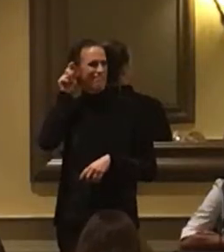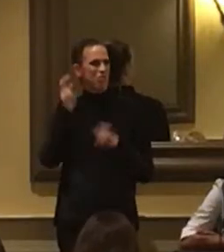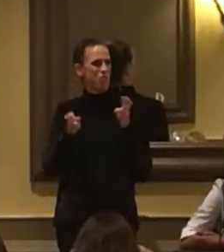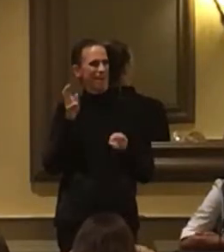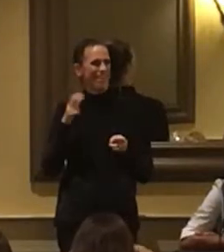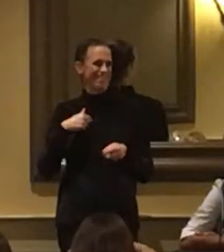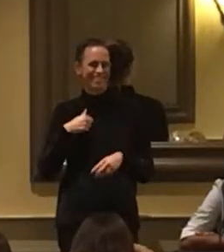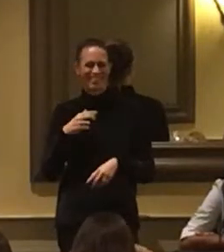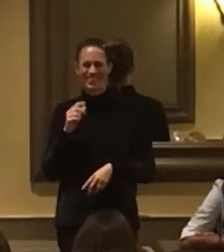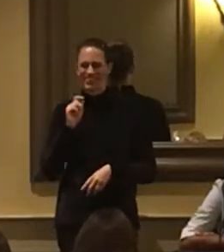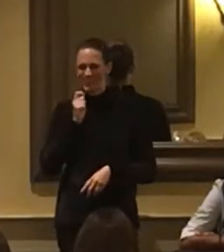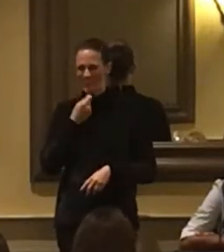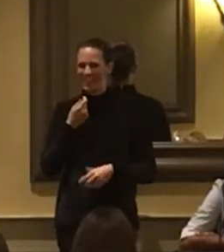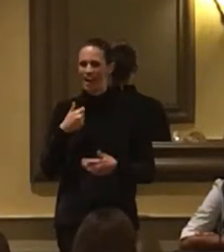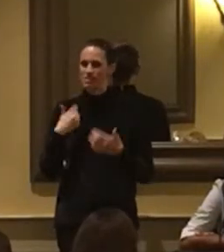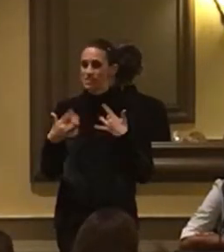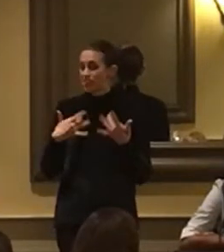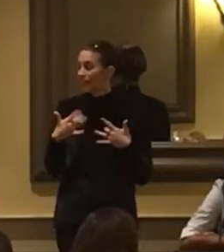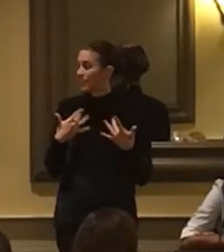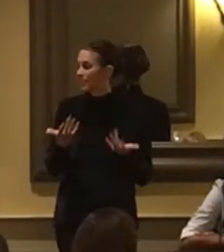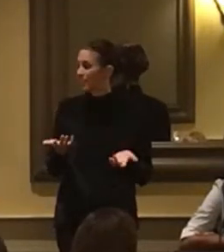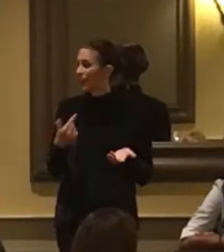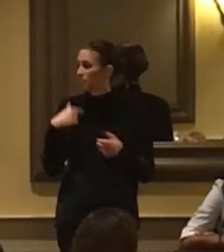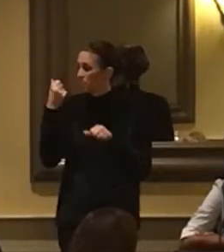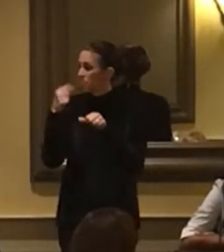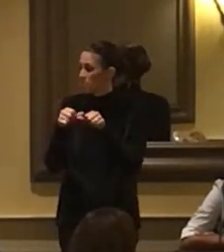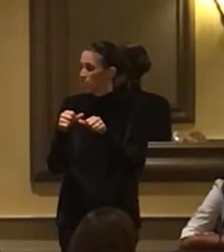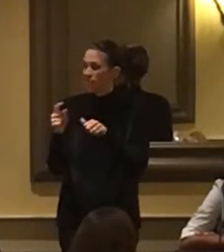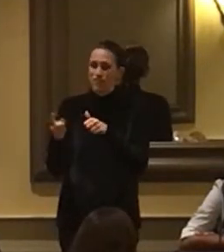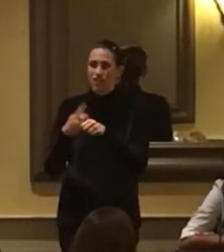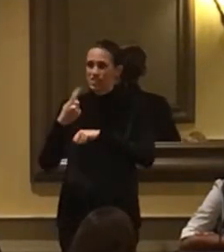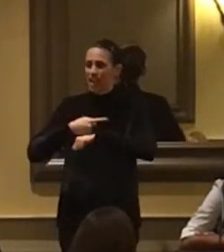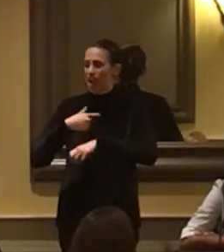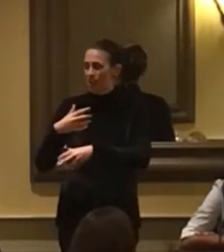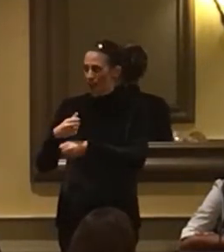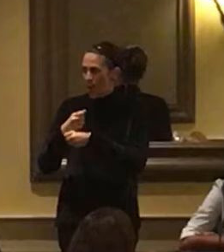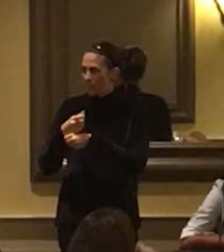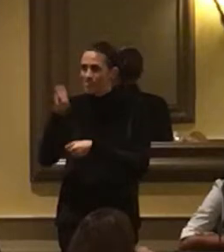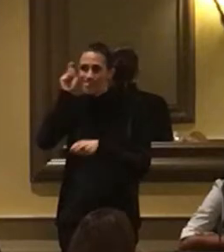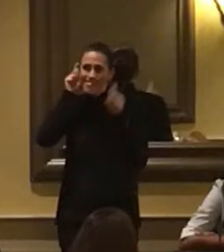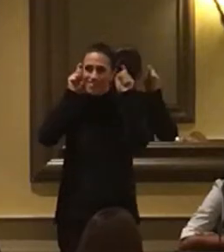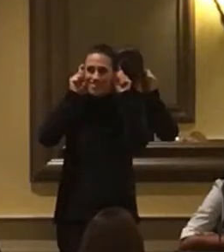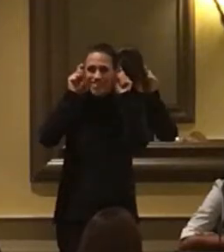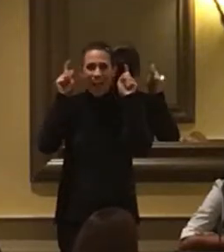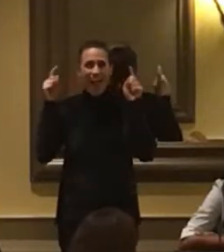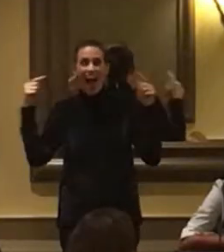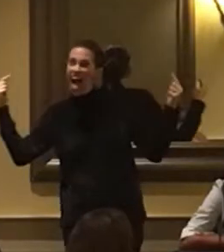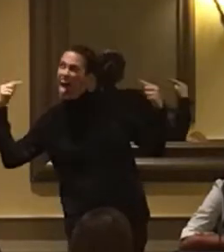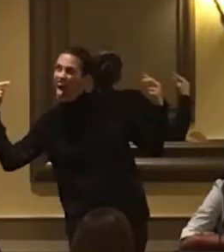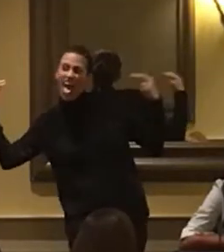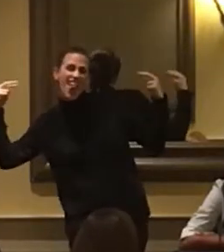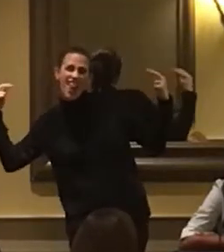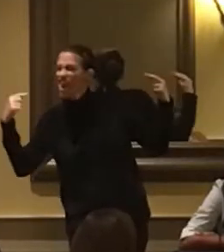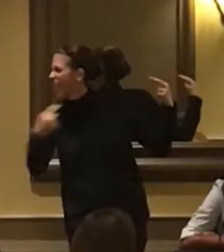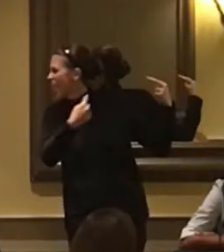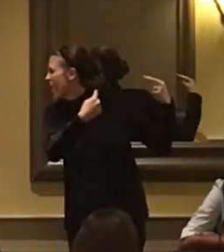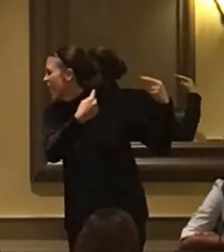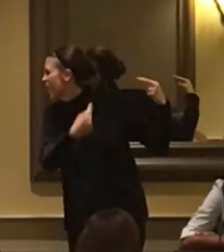And I'm very excited about it. I remember the day I got there, like went to school and I was like showing off check out these new things, look at me,